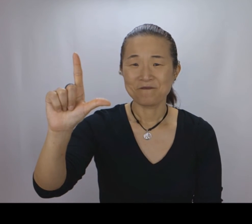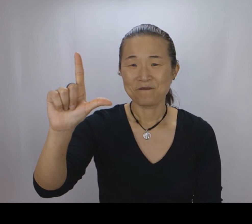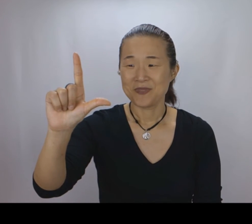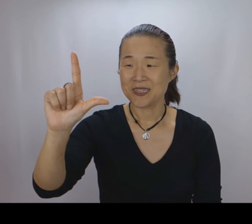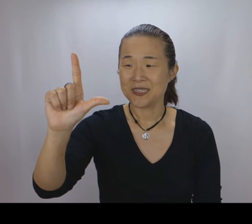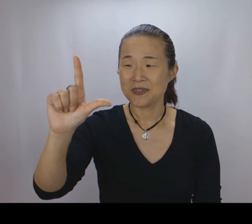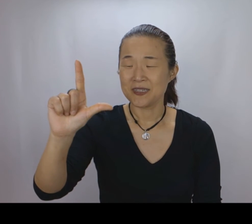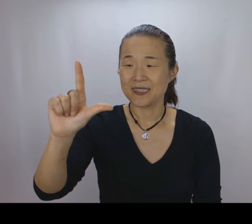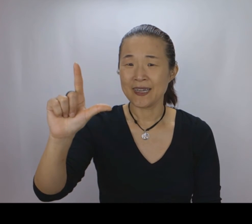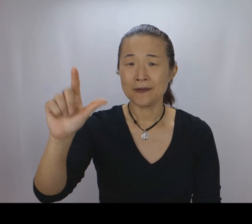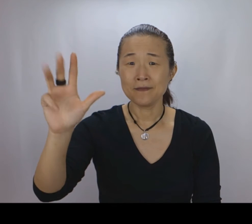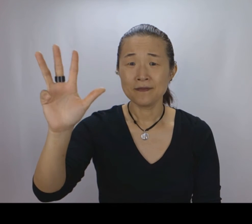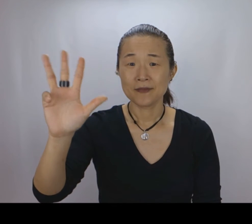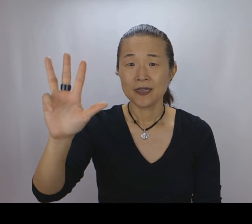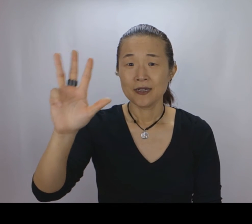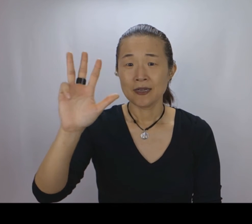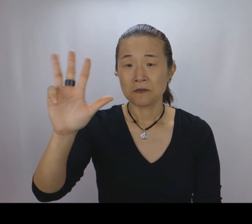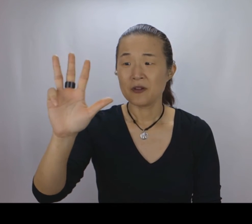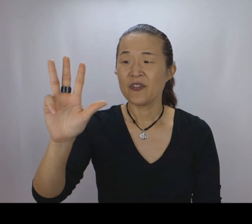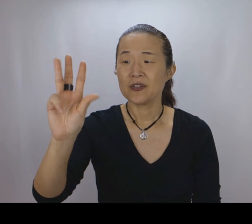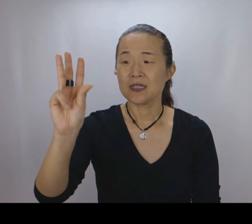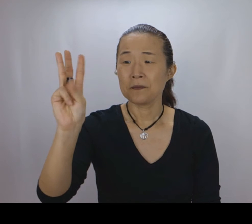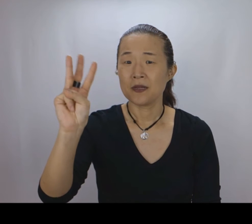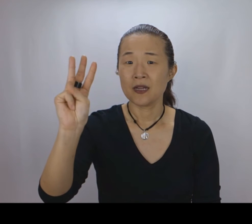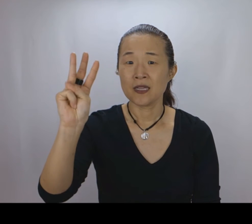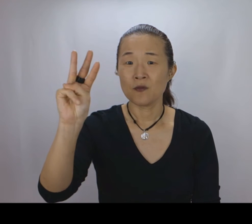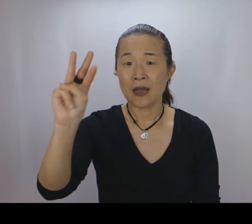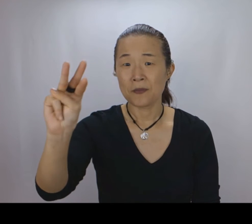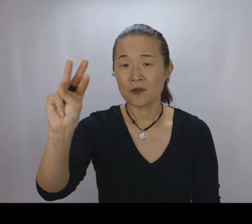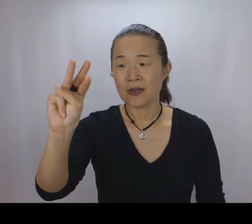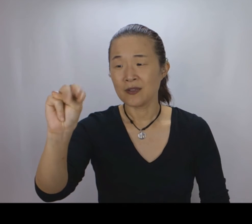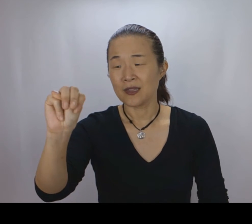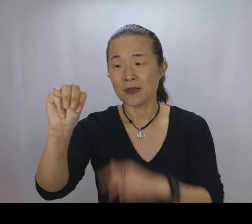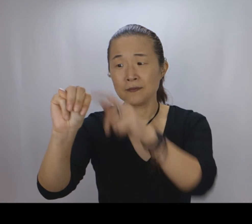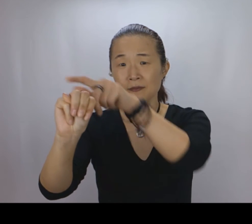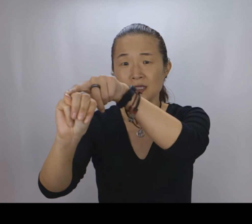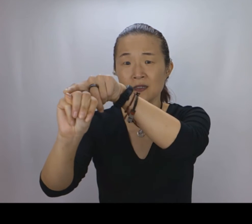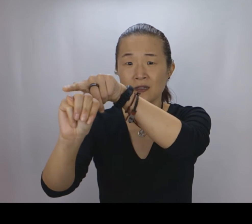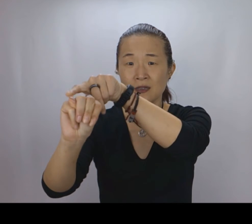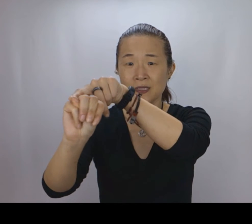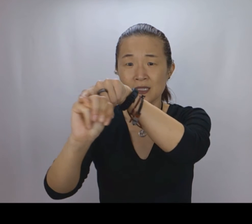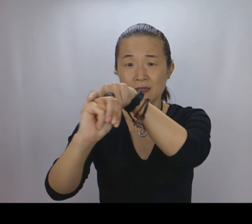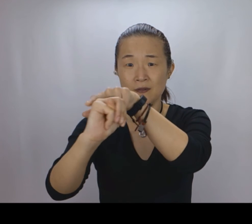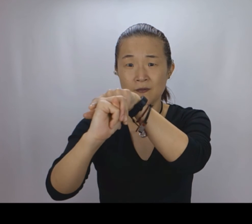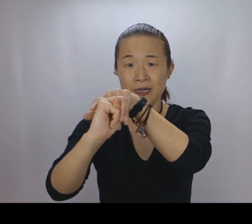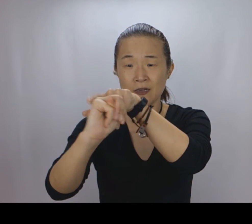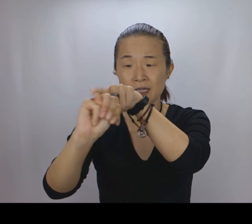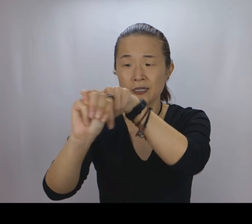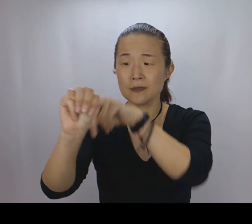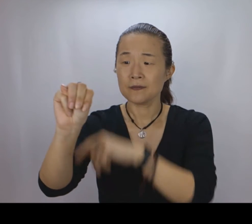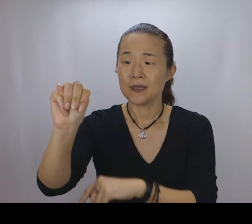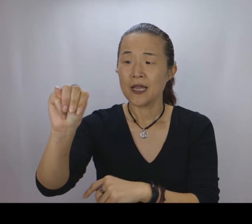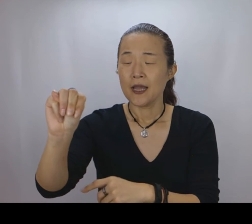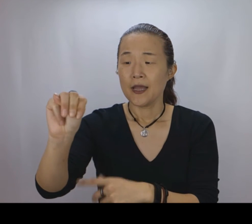Next letter is "M." You have three fingers up and they wrap around the thumb so your thumb is right out here